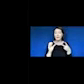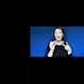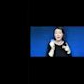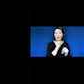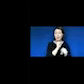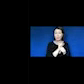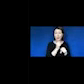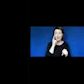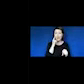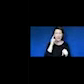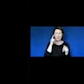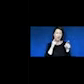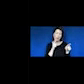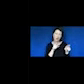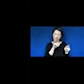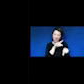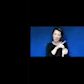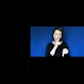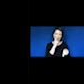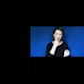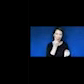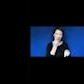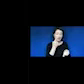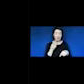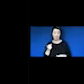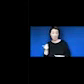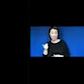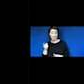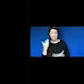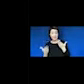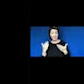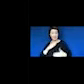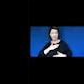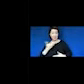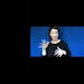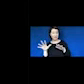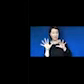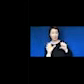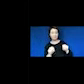well for our clients that are seeking employment, and what they can do is take those job duties